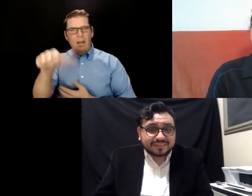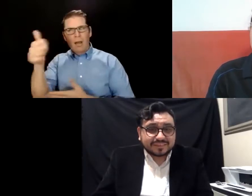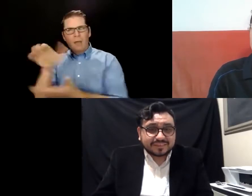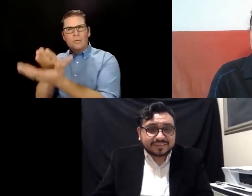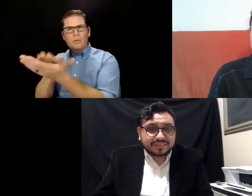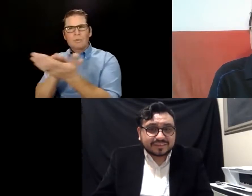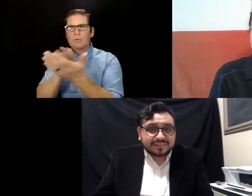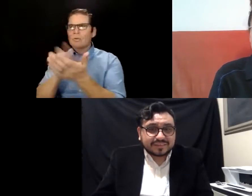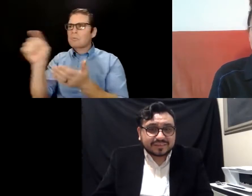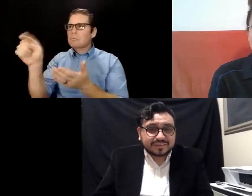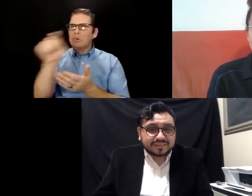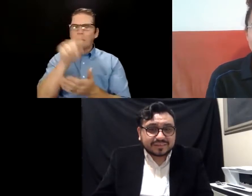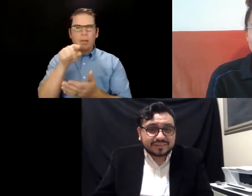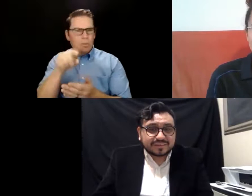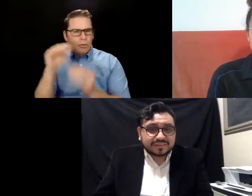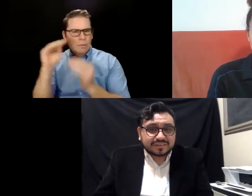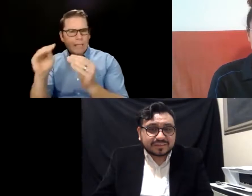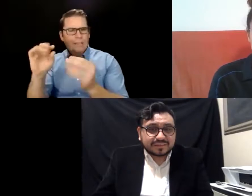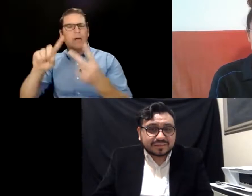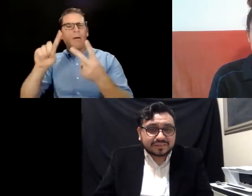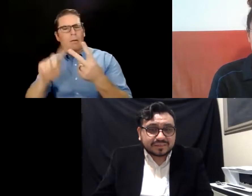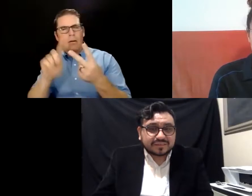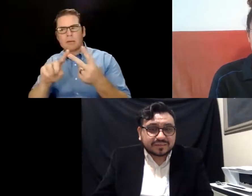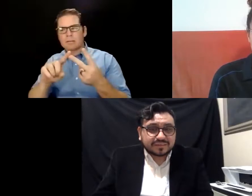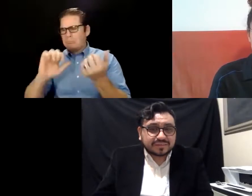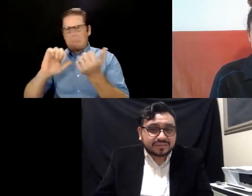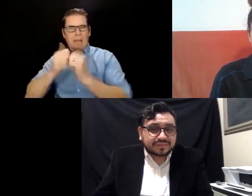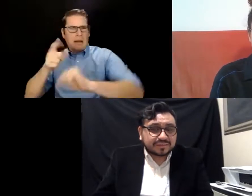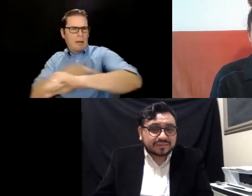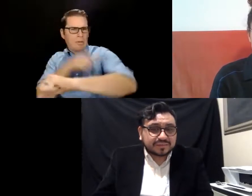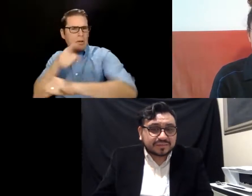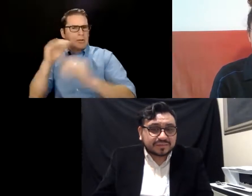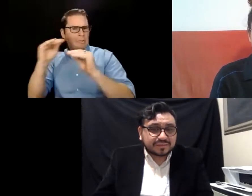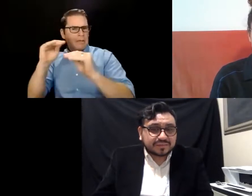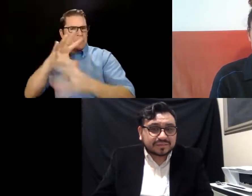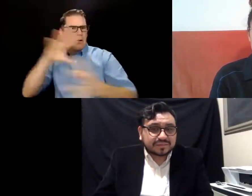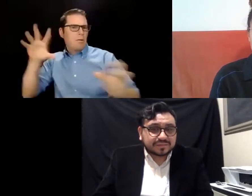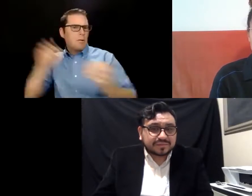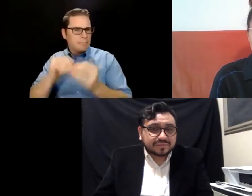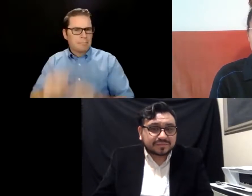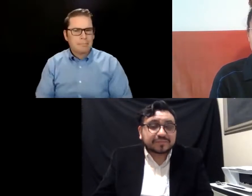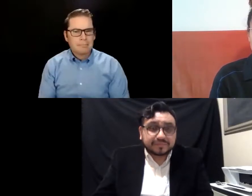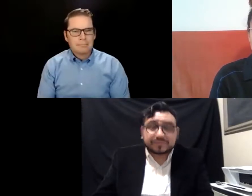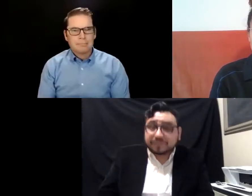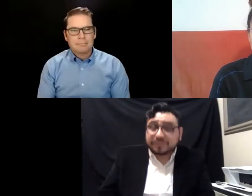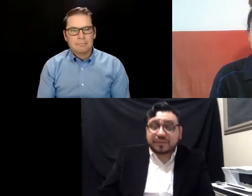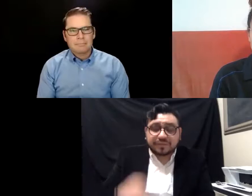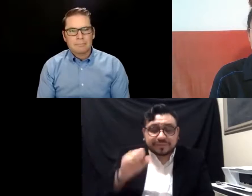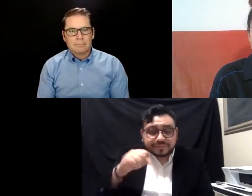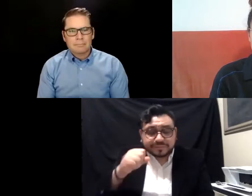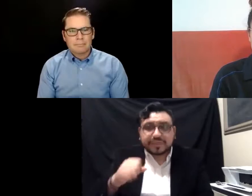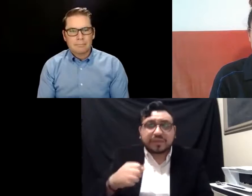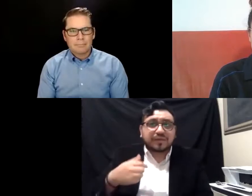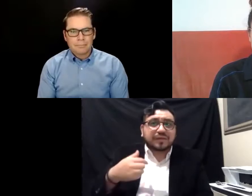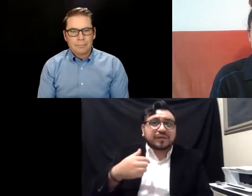you've been teaching.